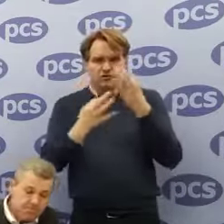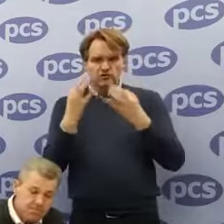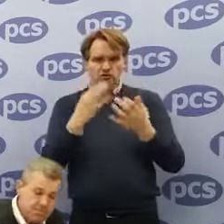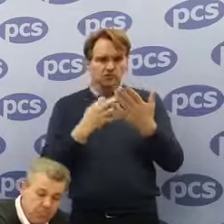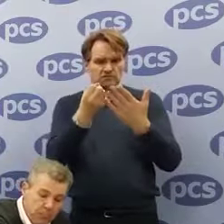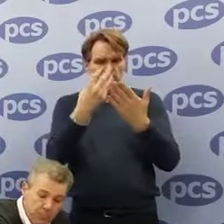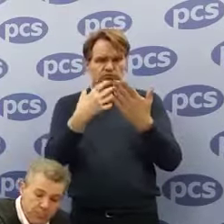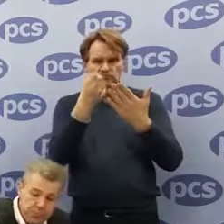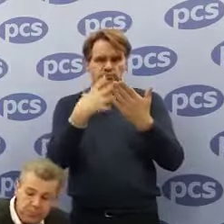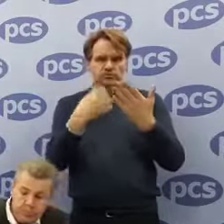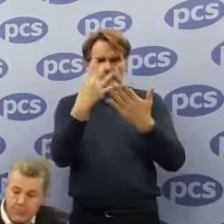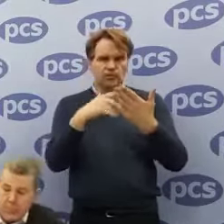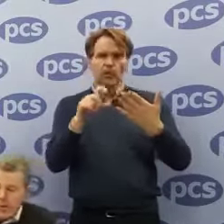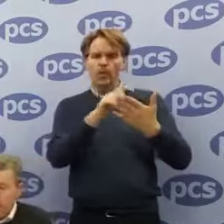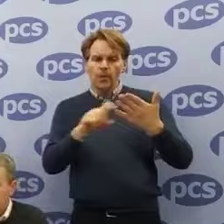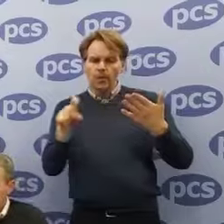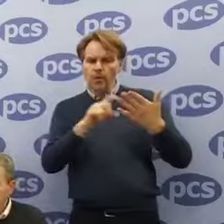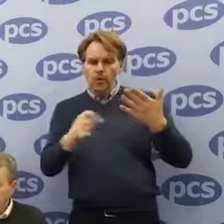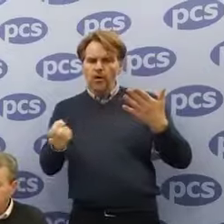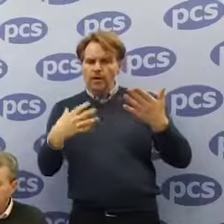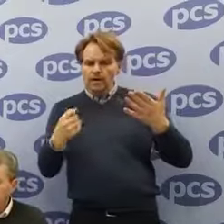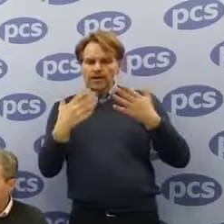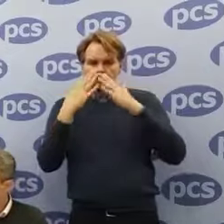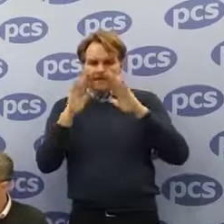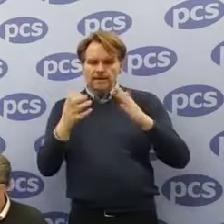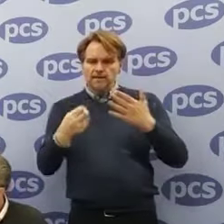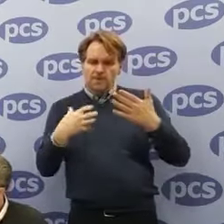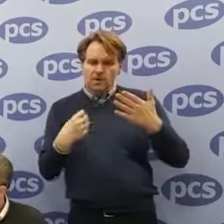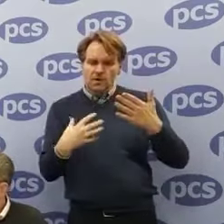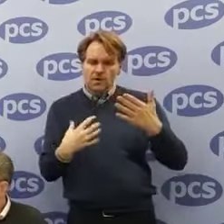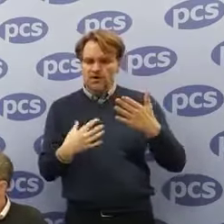have sent them through Facebook live so I'll try and cover a range of those.